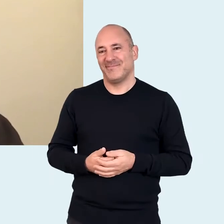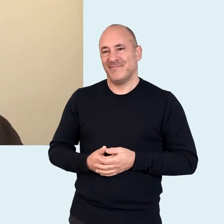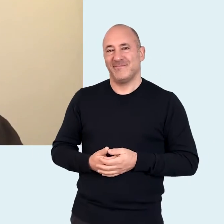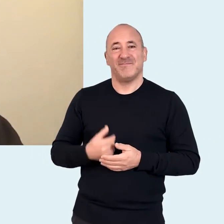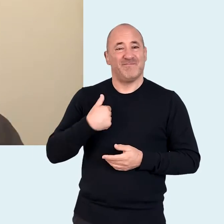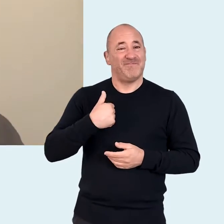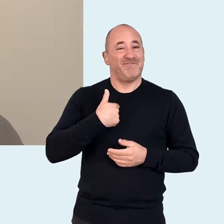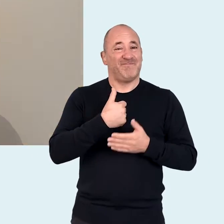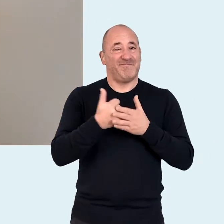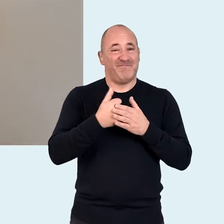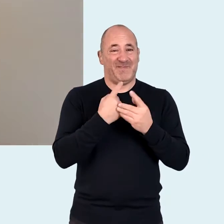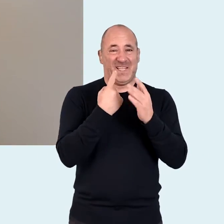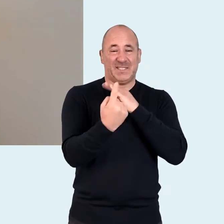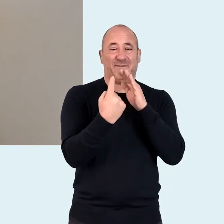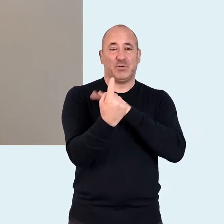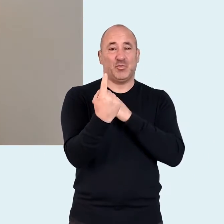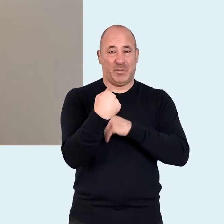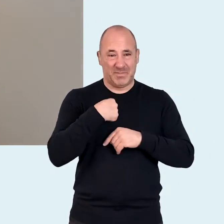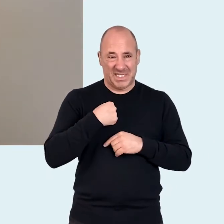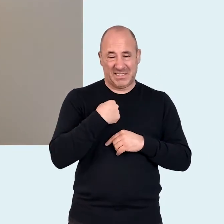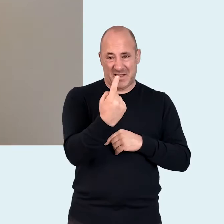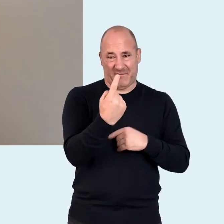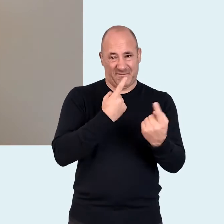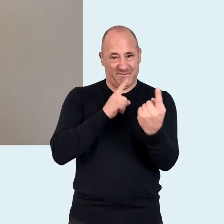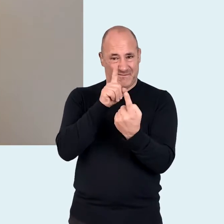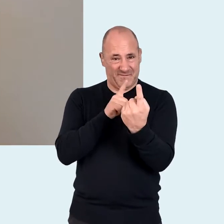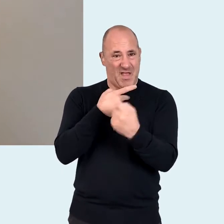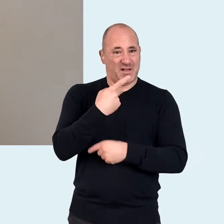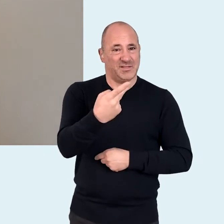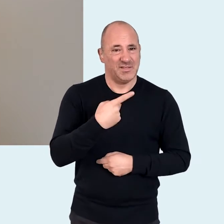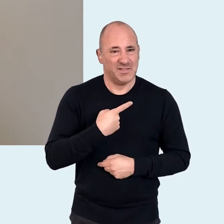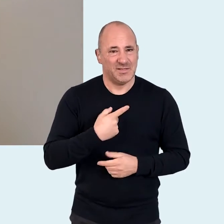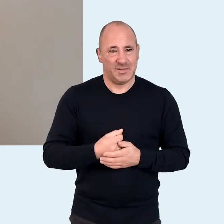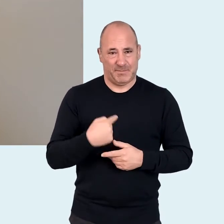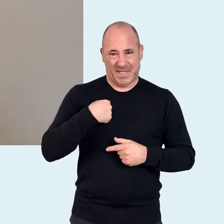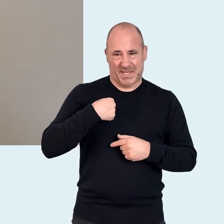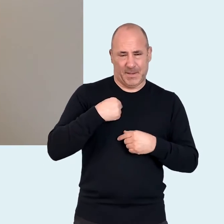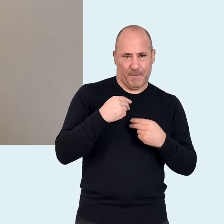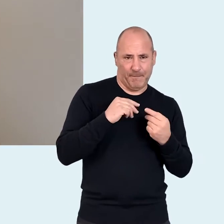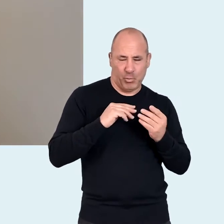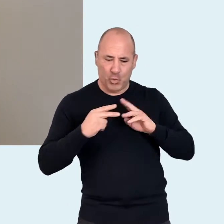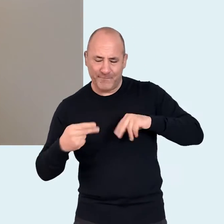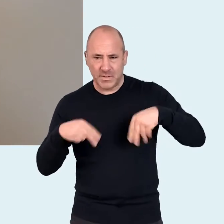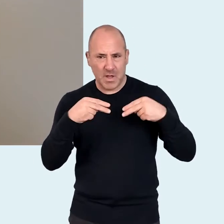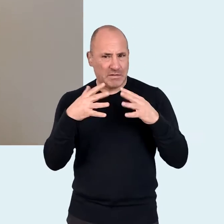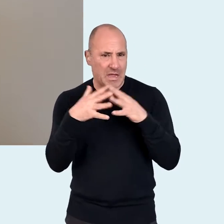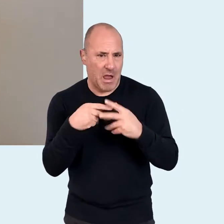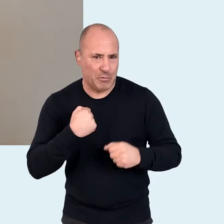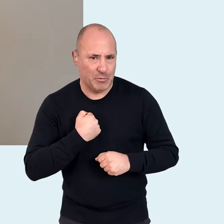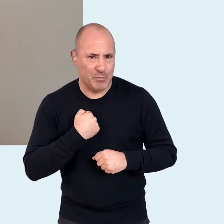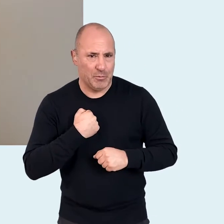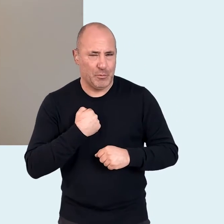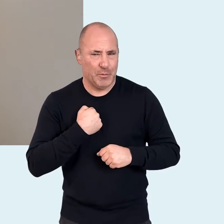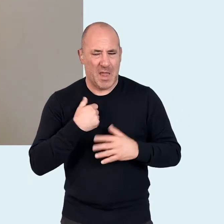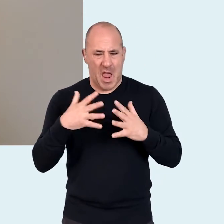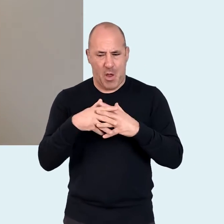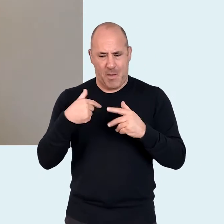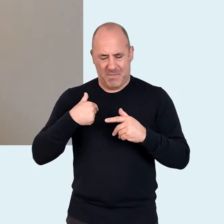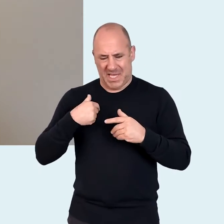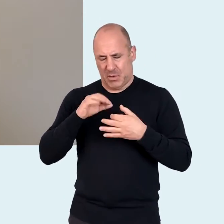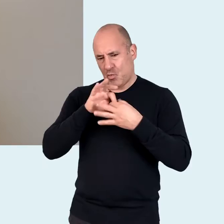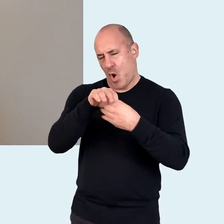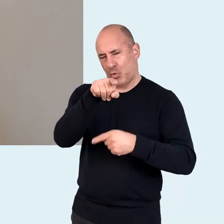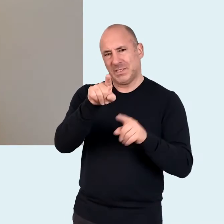I work from the individual me to you and us. How do I move and dance? How do I do this